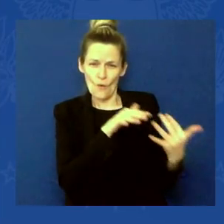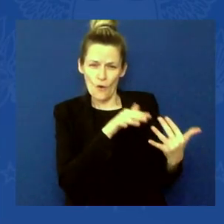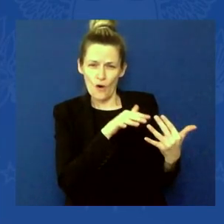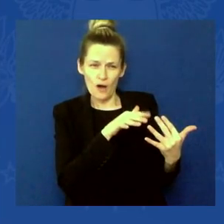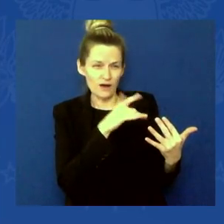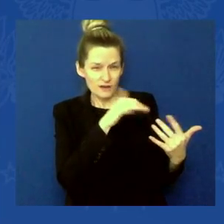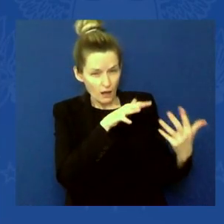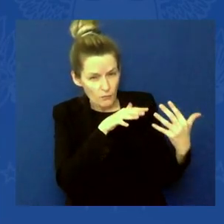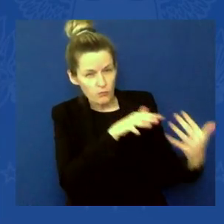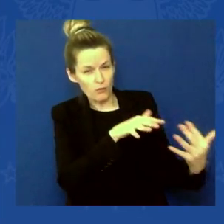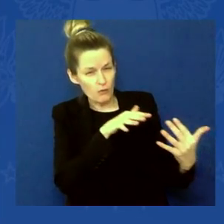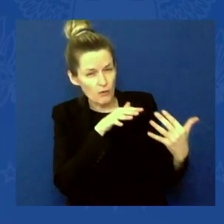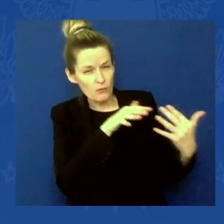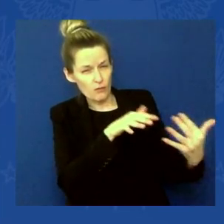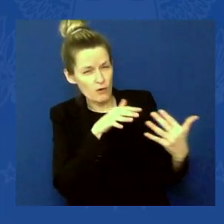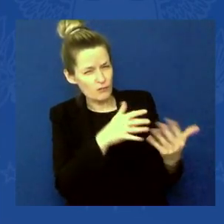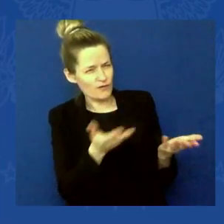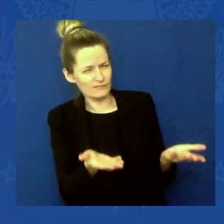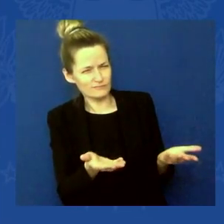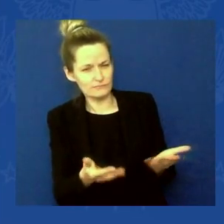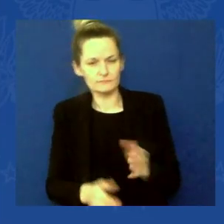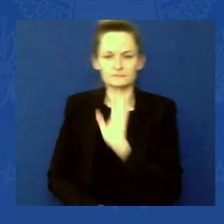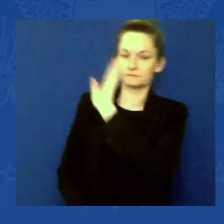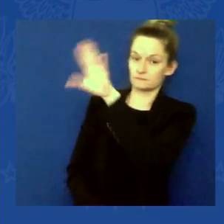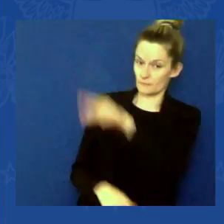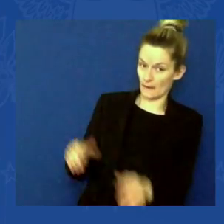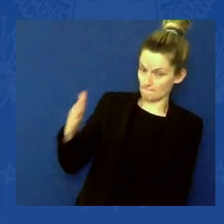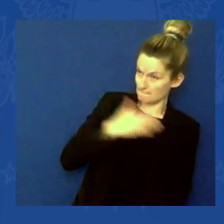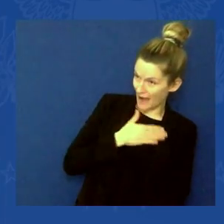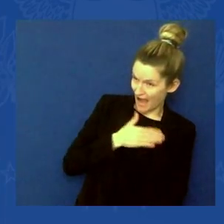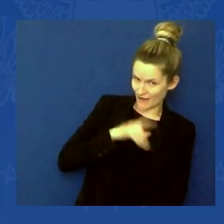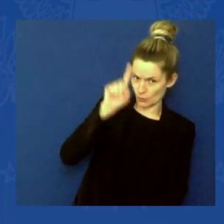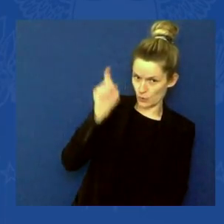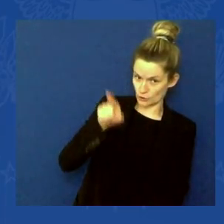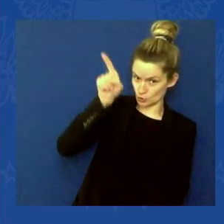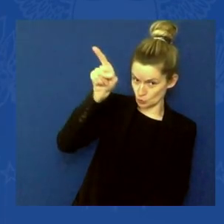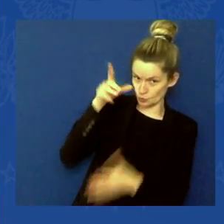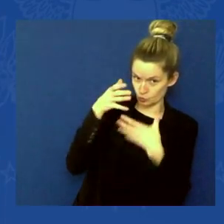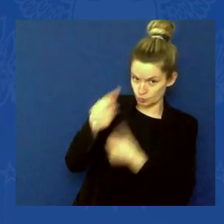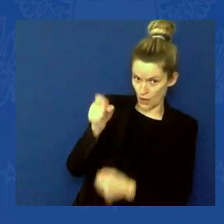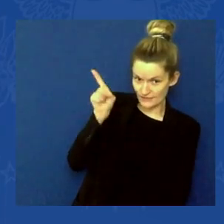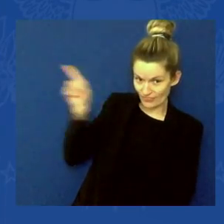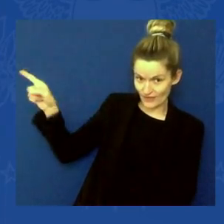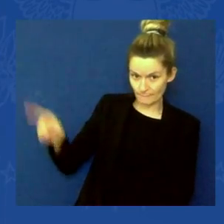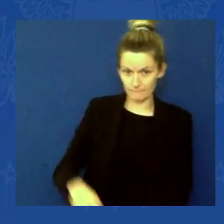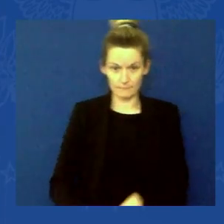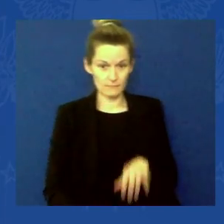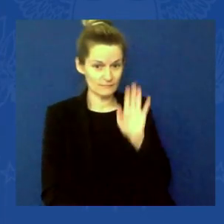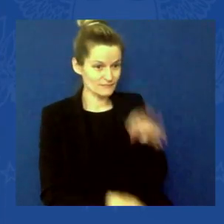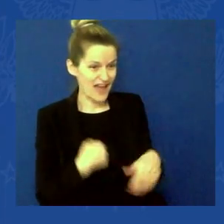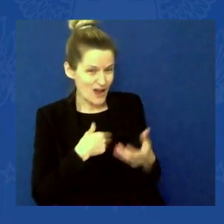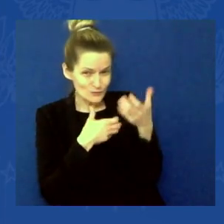Do you have ? The President: I don't trust anybody, including you. I love you, but, you know, there's not a lot of people I trust to --